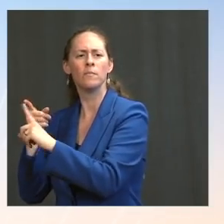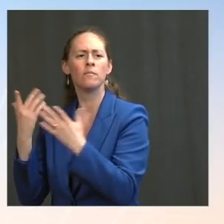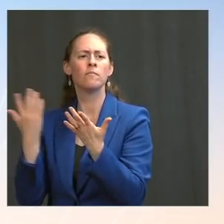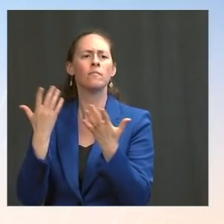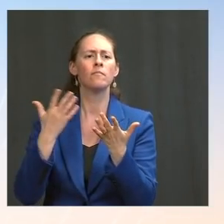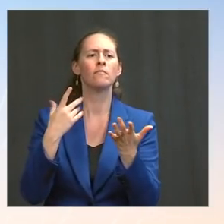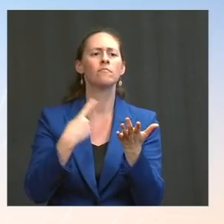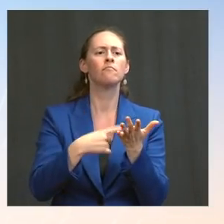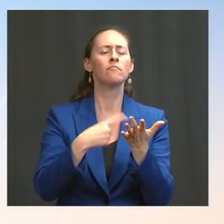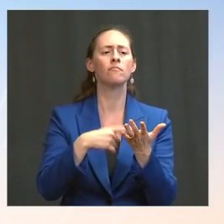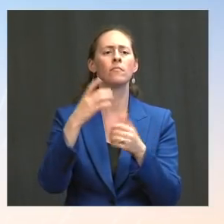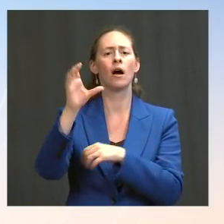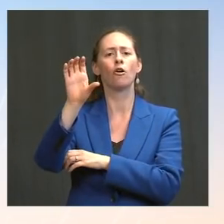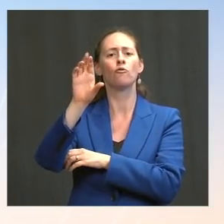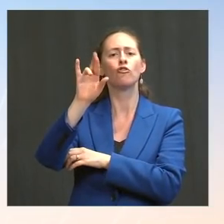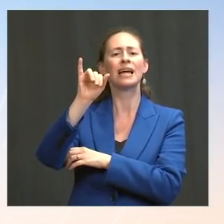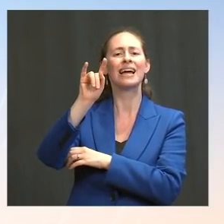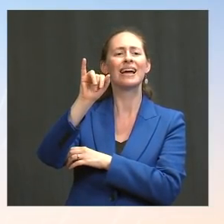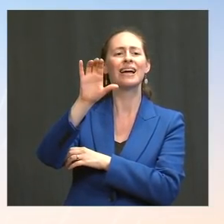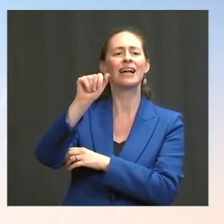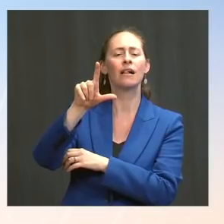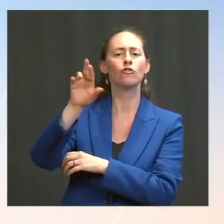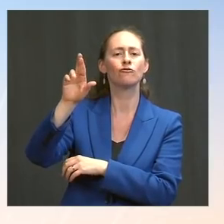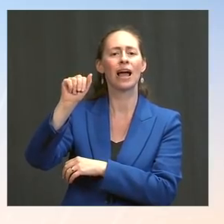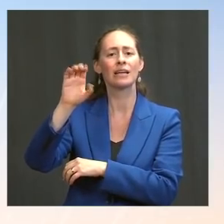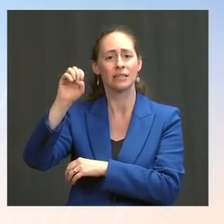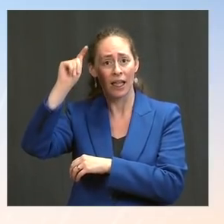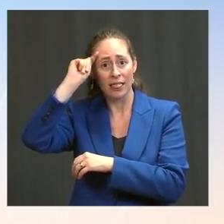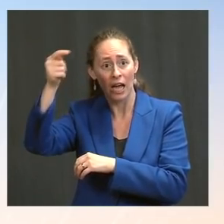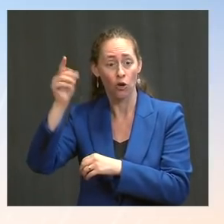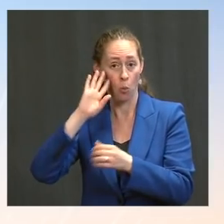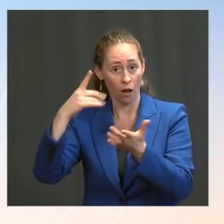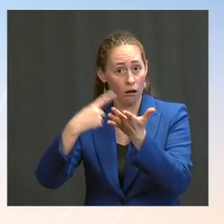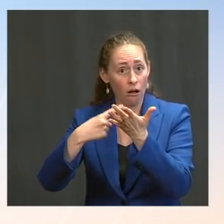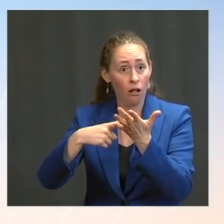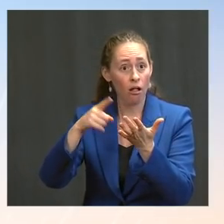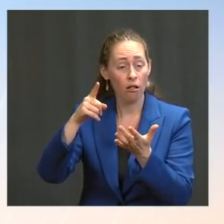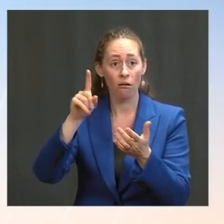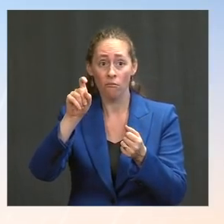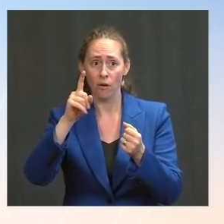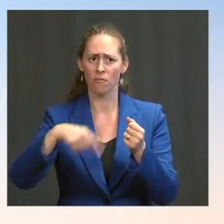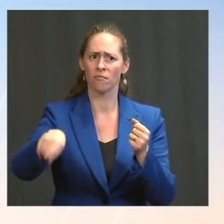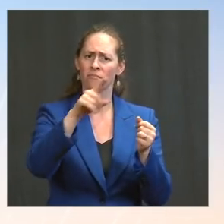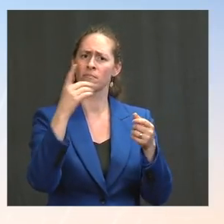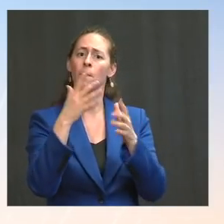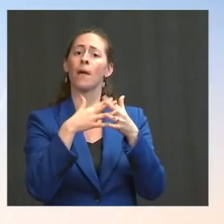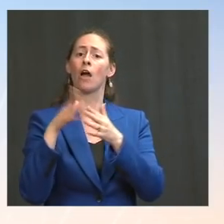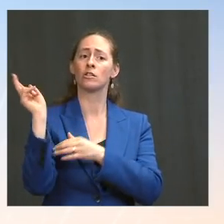in terms of the teaching of American history? Ms. Psaki: Well, I would say, first, he's married to a teacher